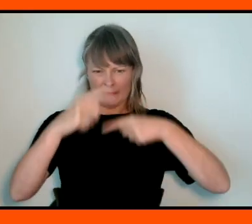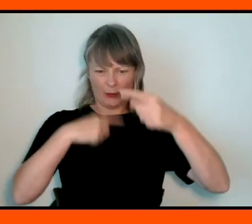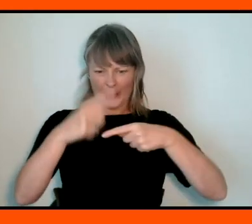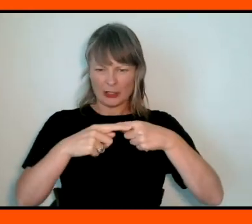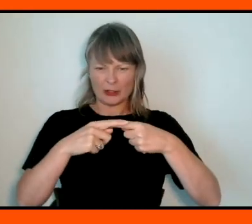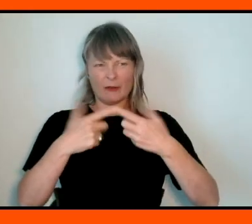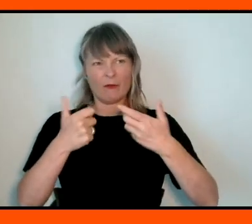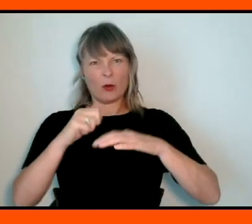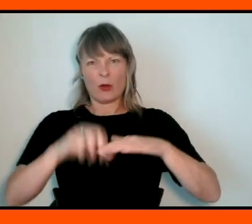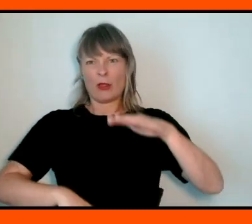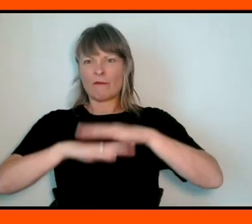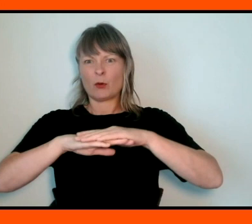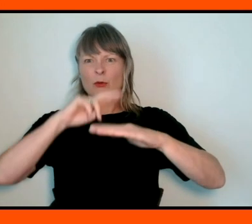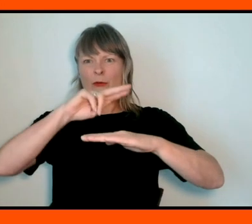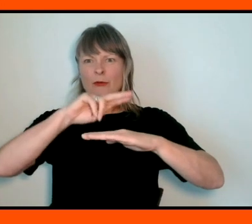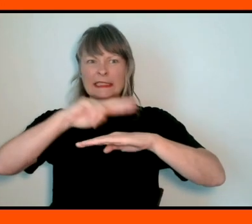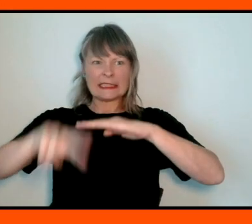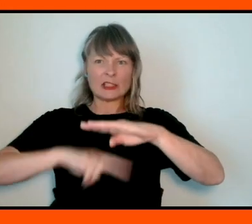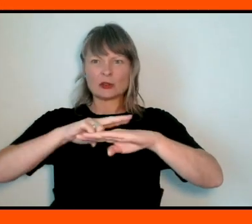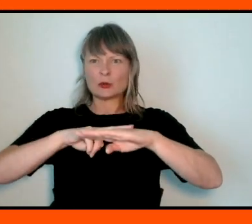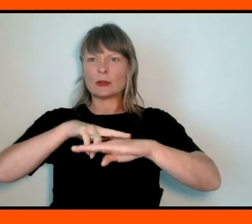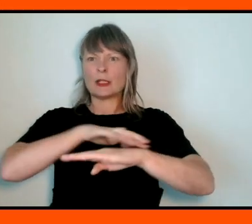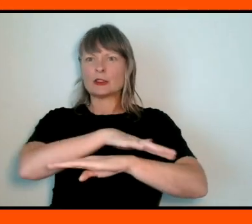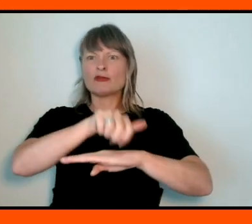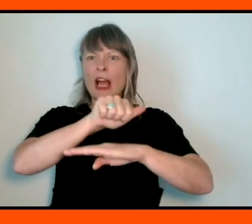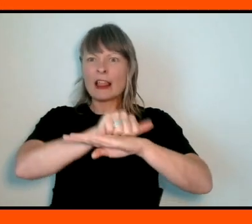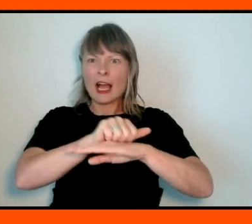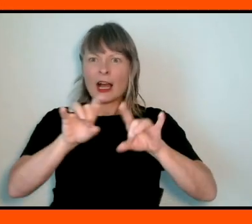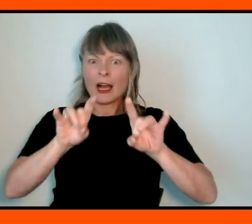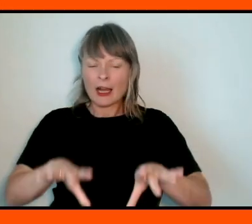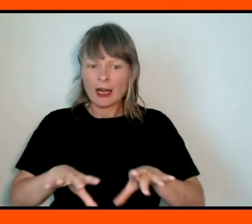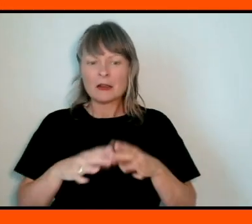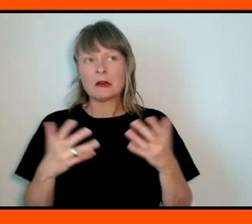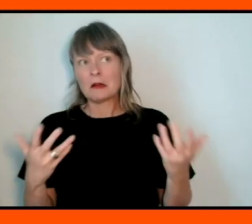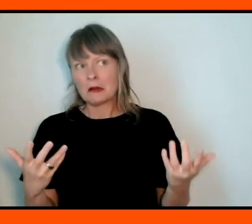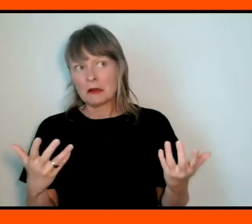This is because you don’t necessarily know what others are putting in and your submission could form